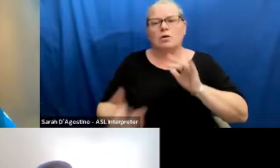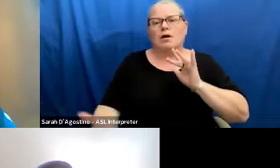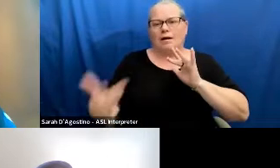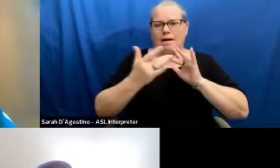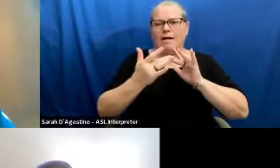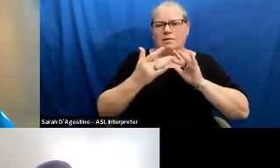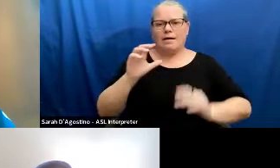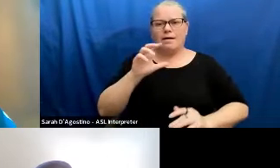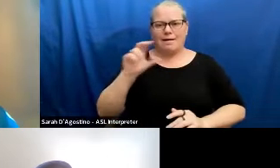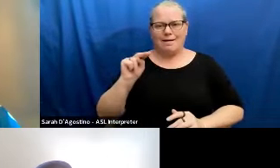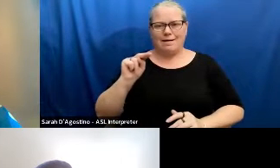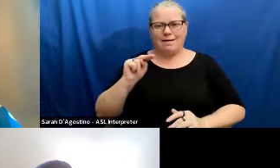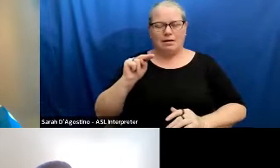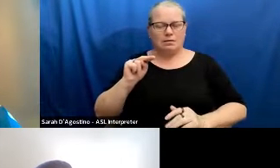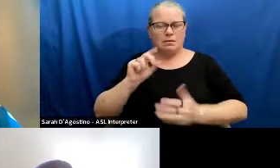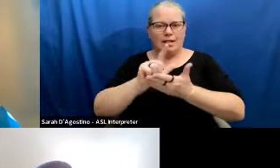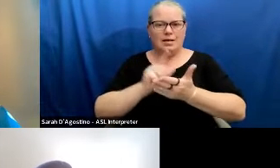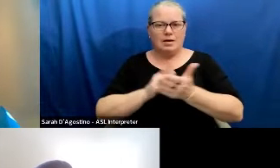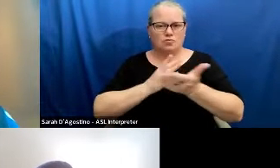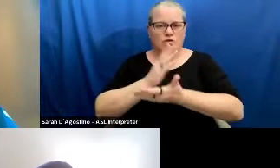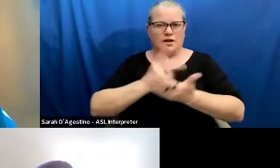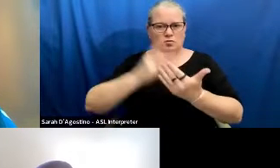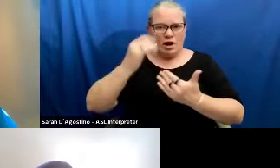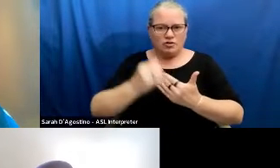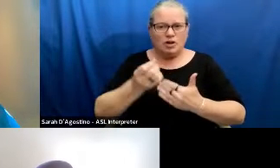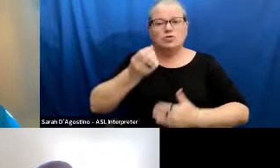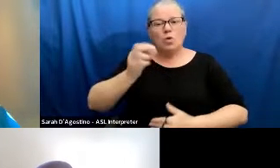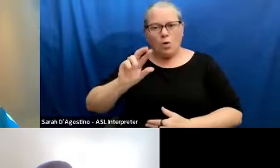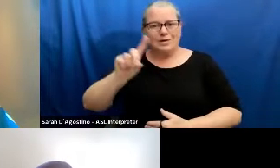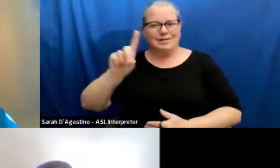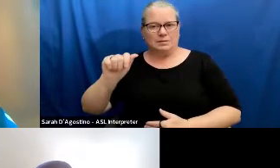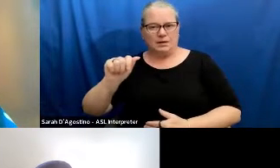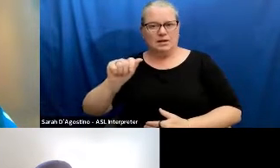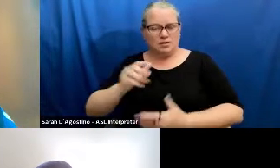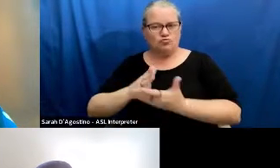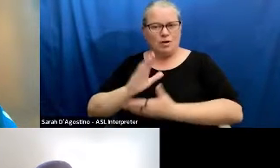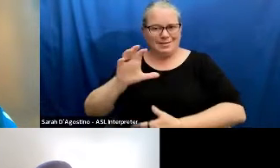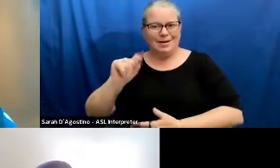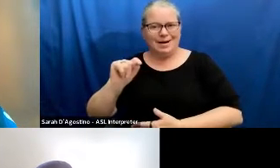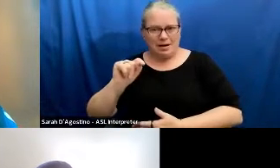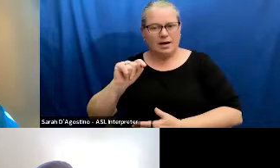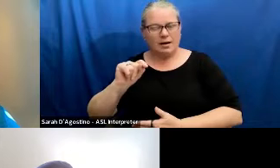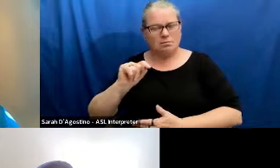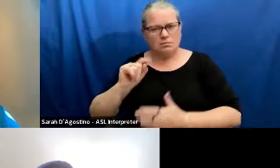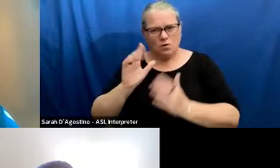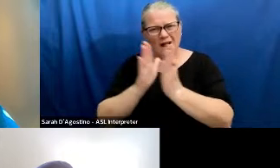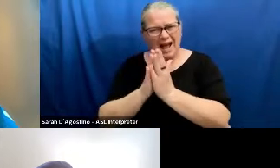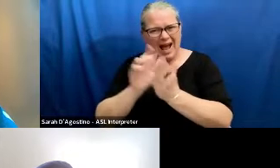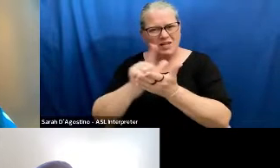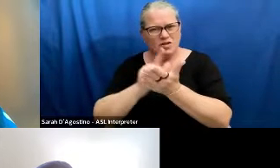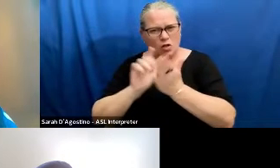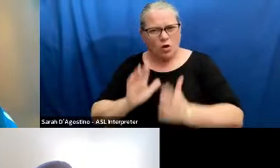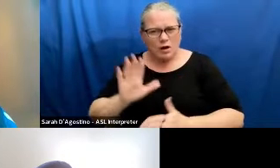or to disability rights connecticut to check with the lawyer who can give you more specific advice